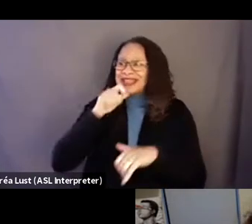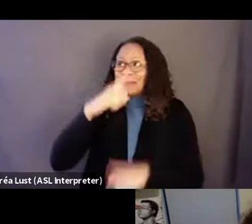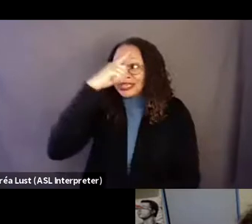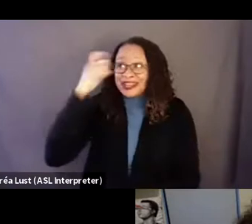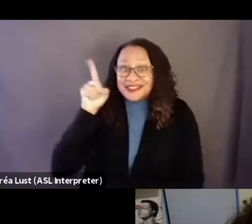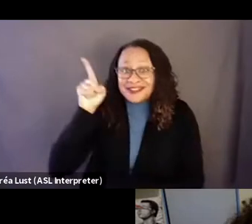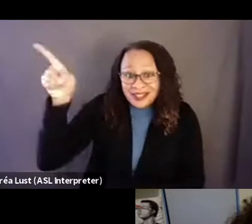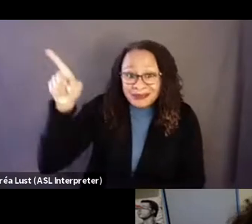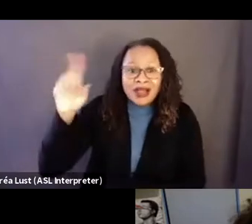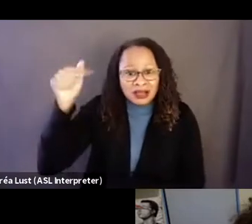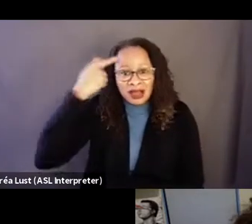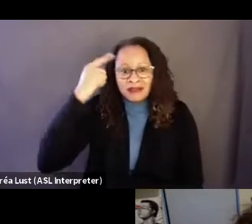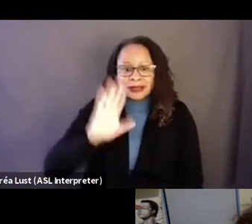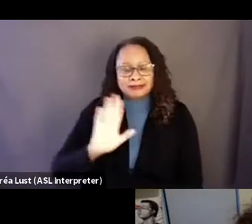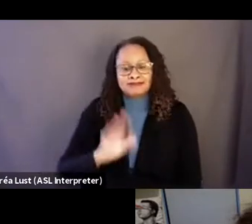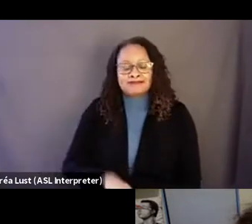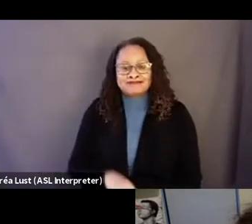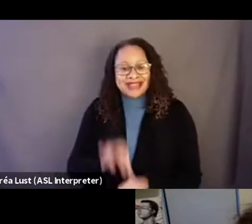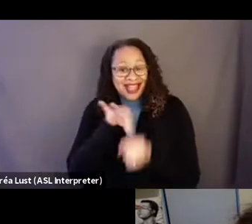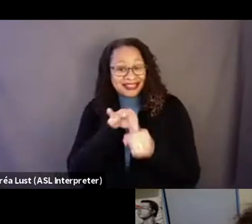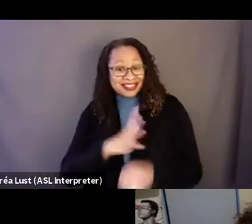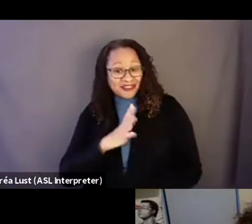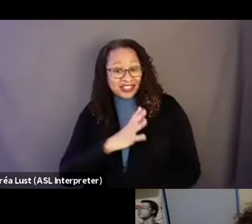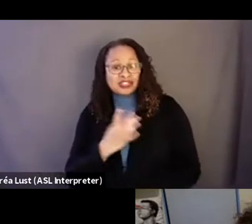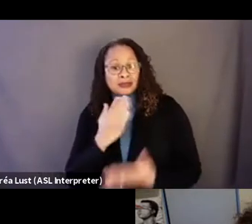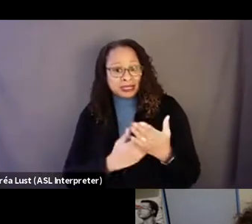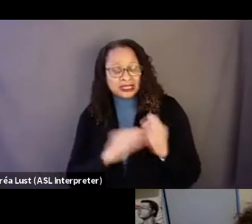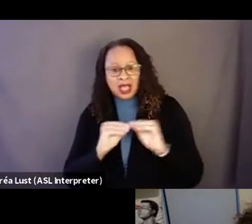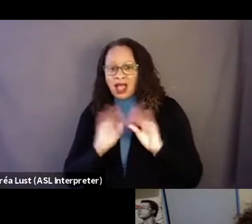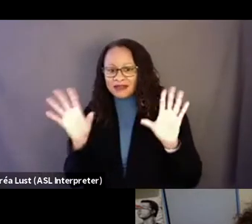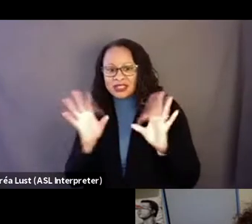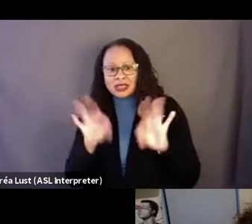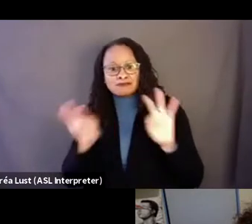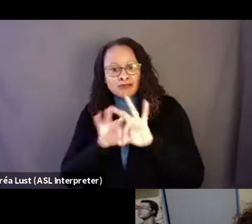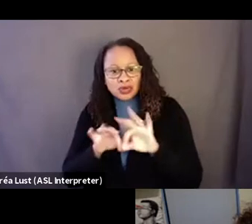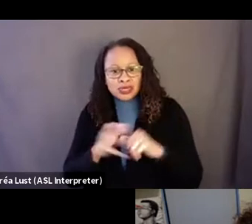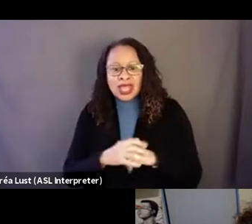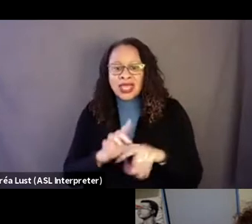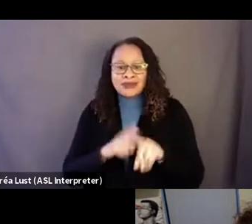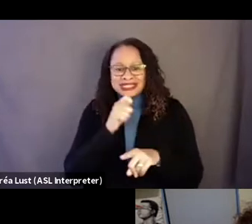So the elected official piece is obviously important, but it's not the complete picture.